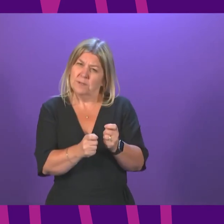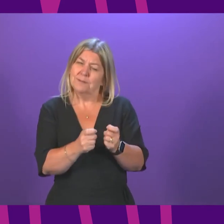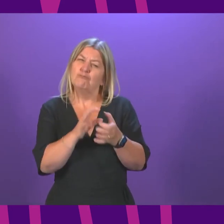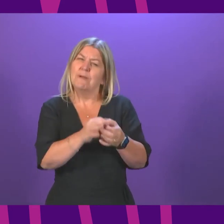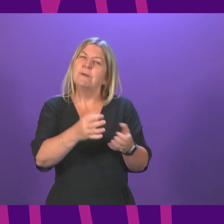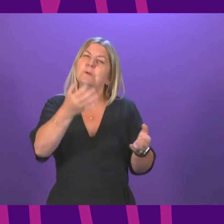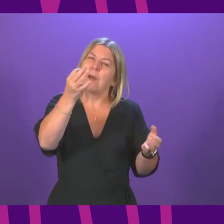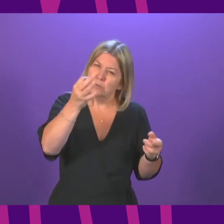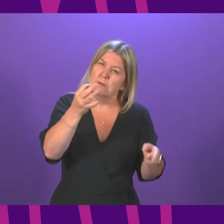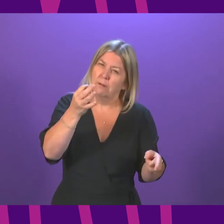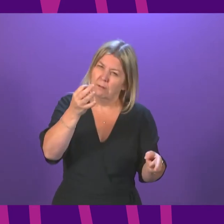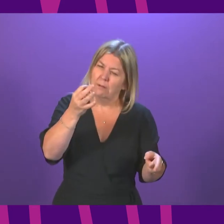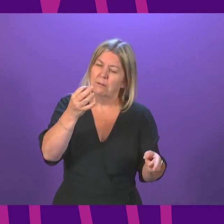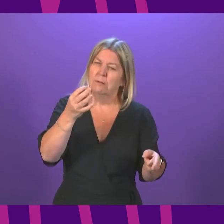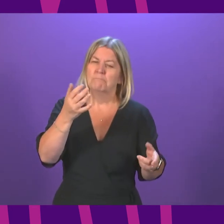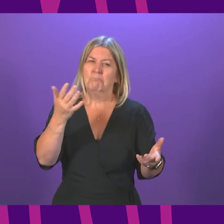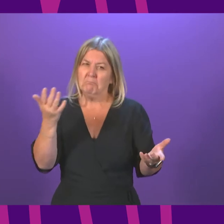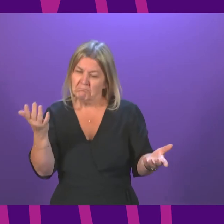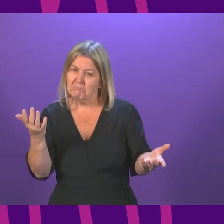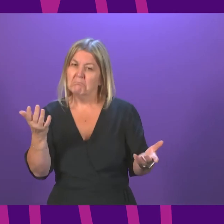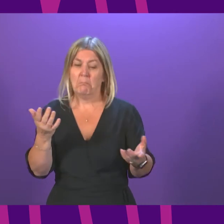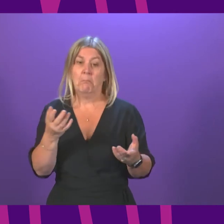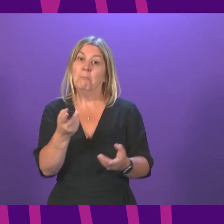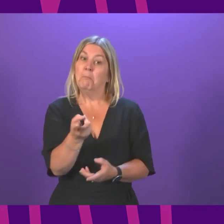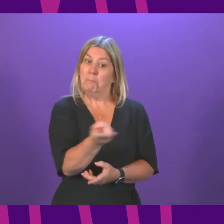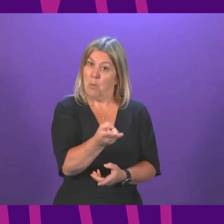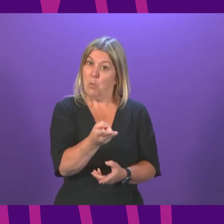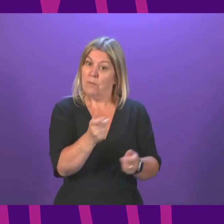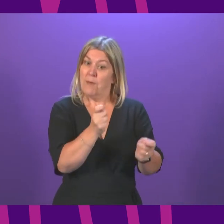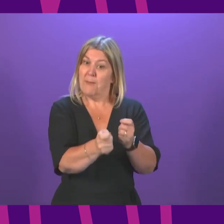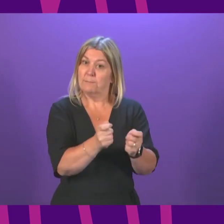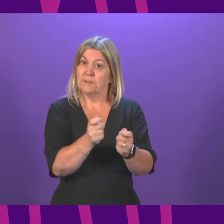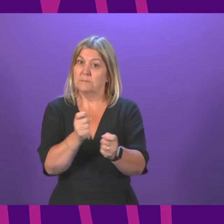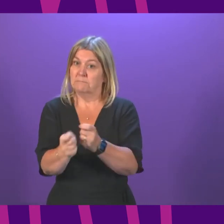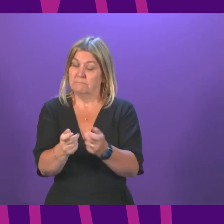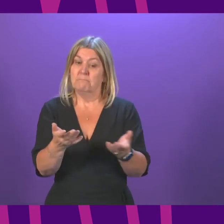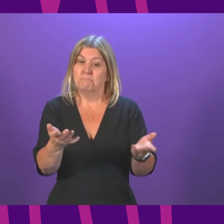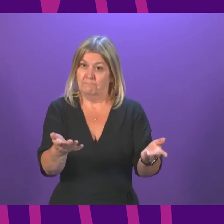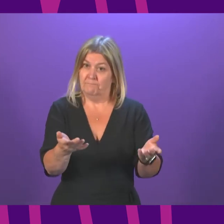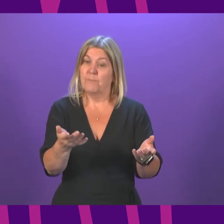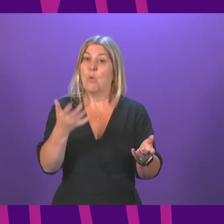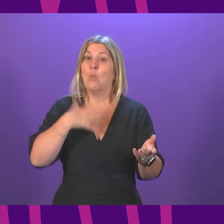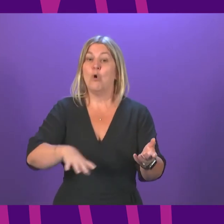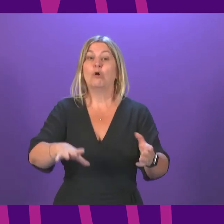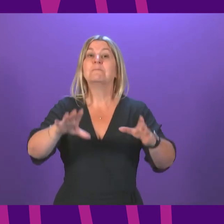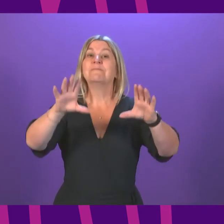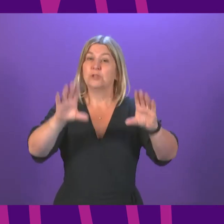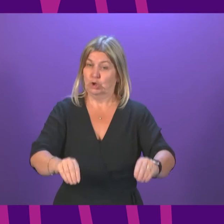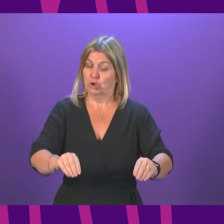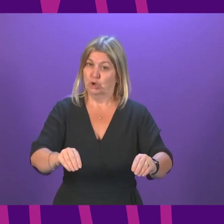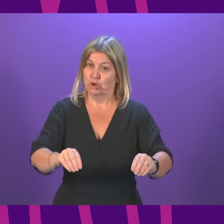In essence, they both sought to do the same thing, which was to expire the provision that